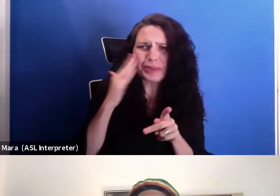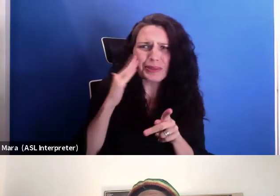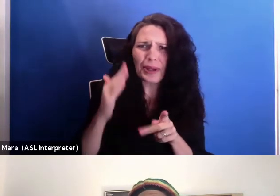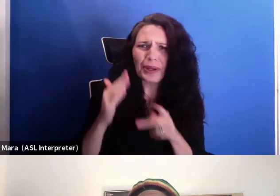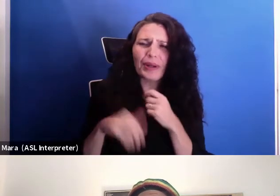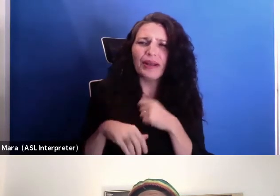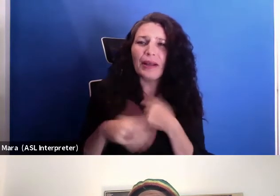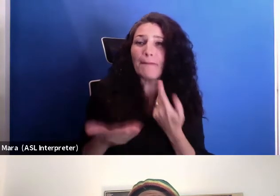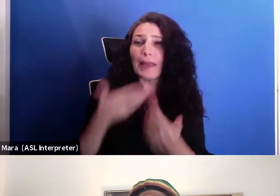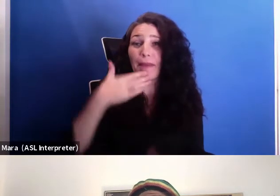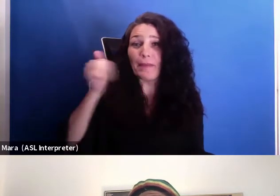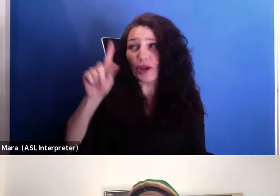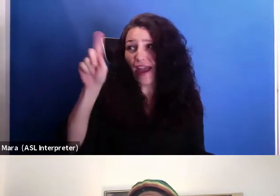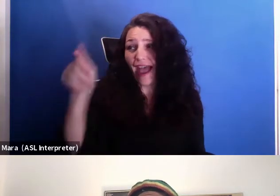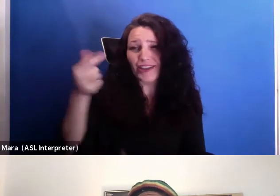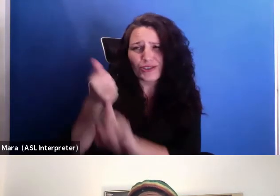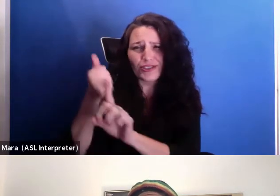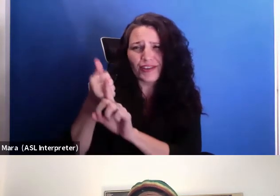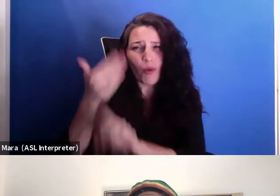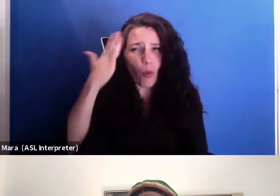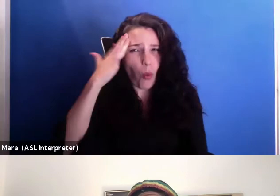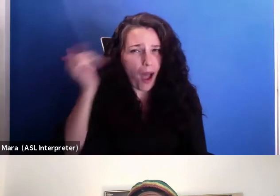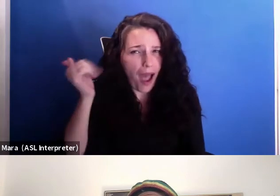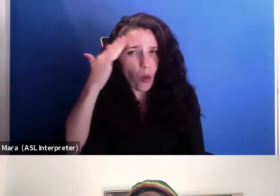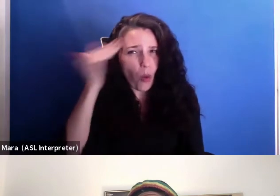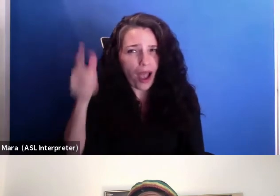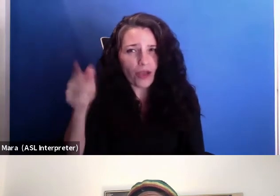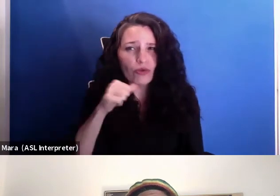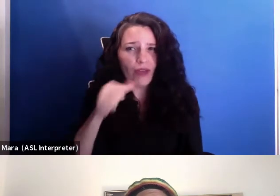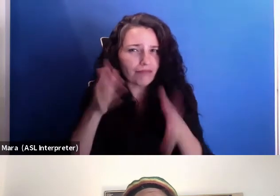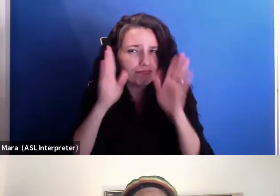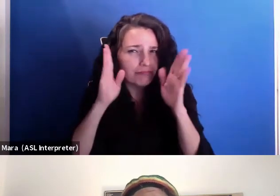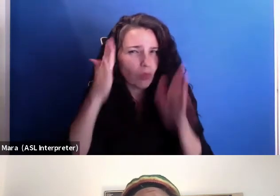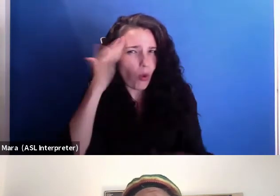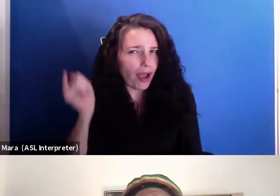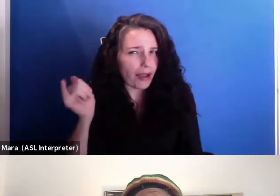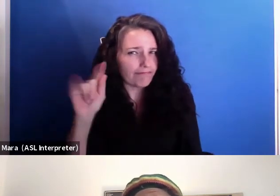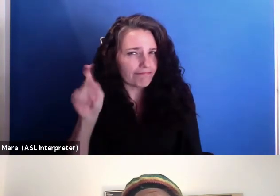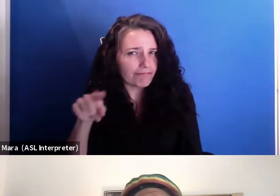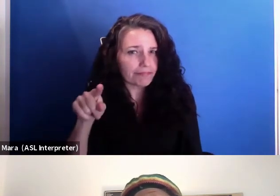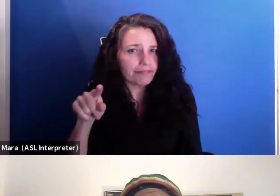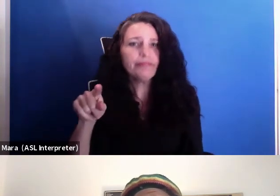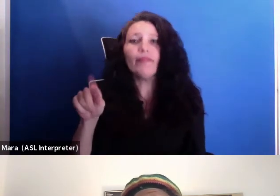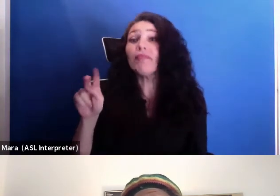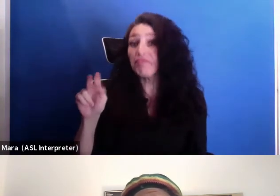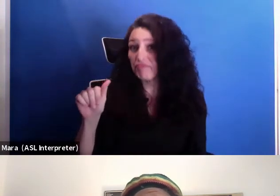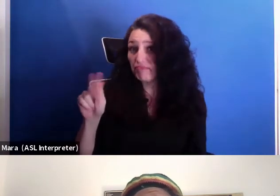Yeah, absolutely, fair enough. So, Jim, you were part of making this work,